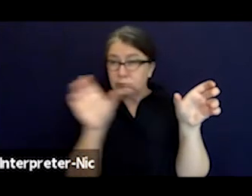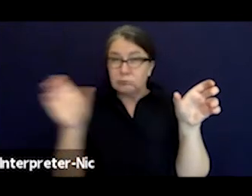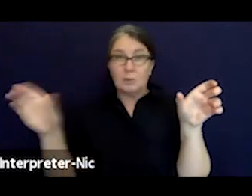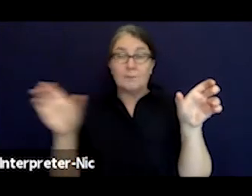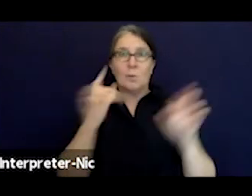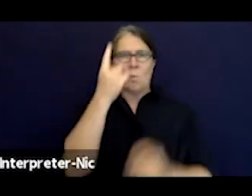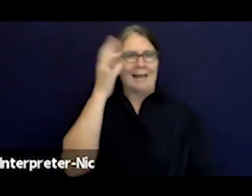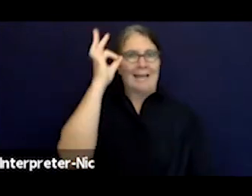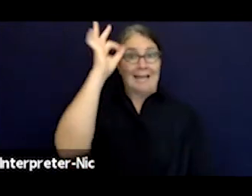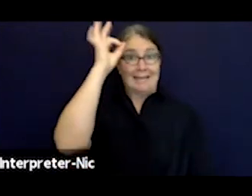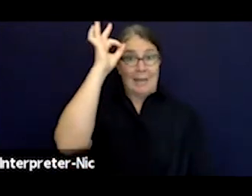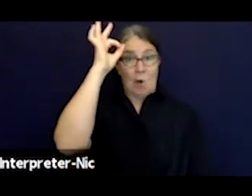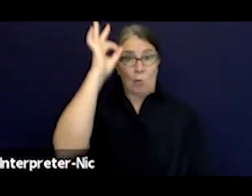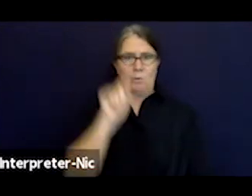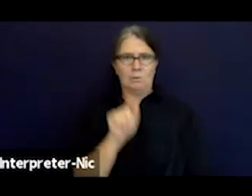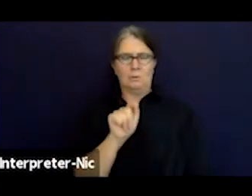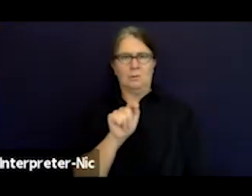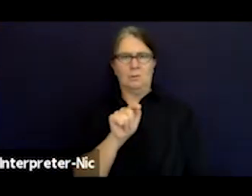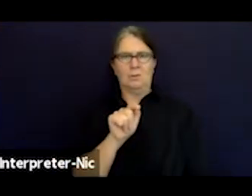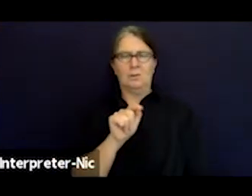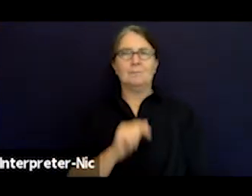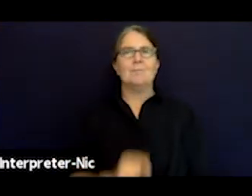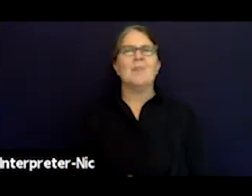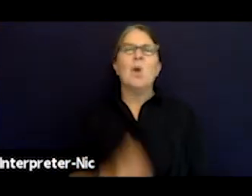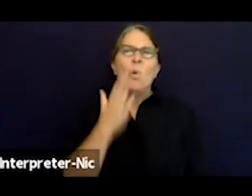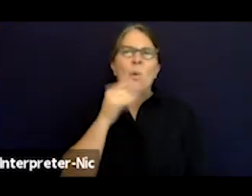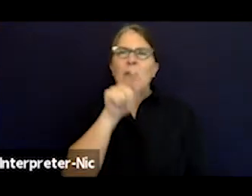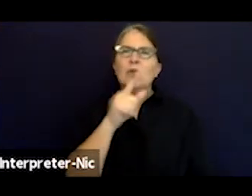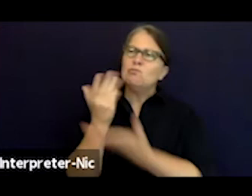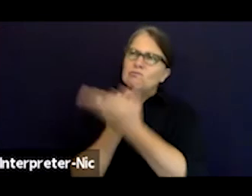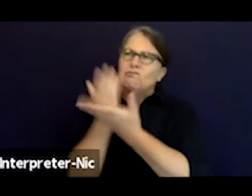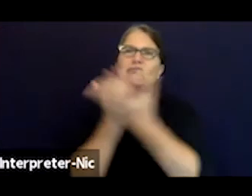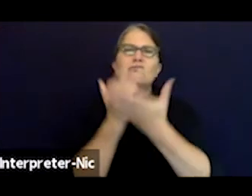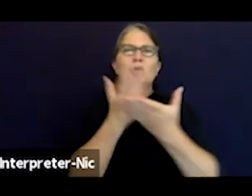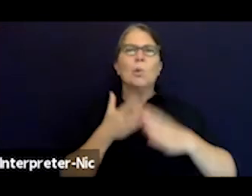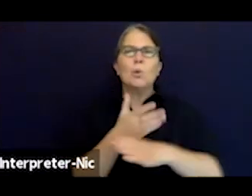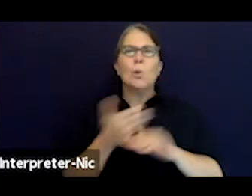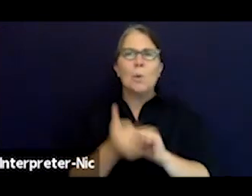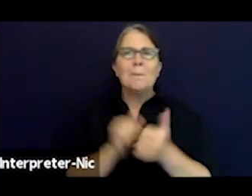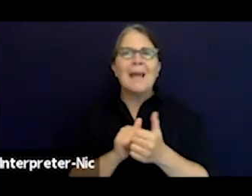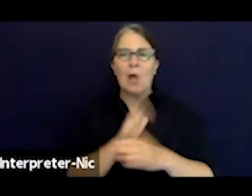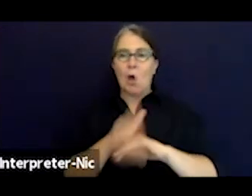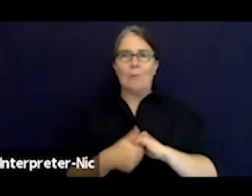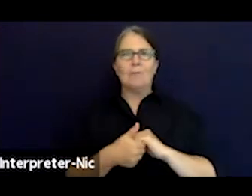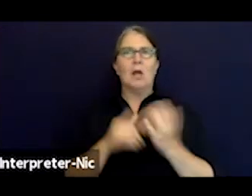when we talk with our instructor colleagues about making their interactions more engaging